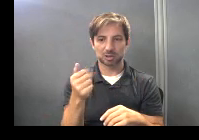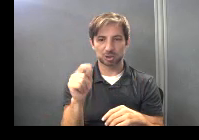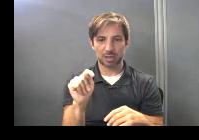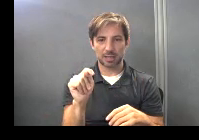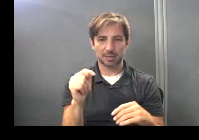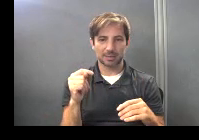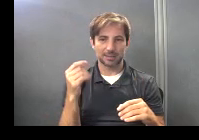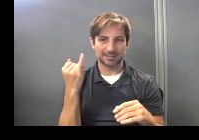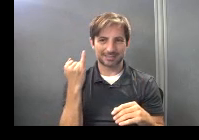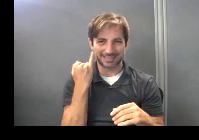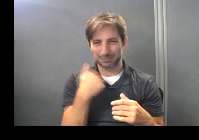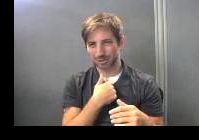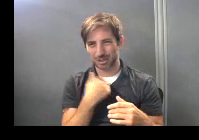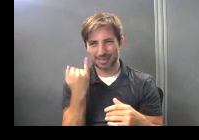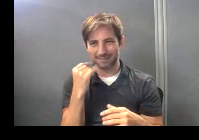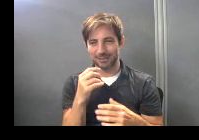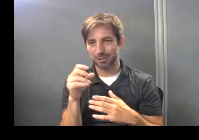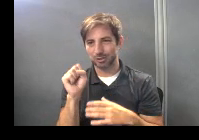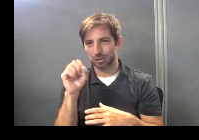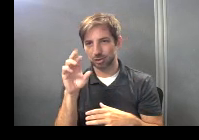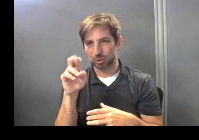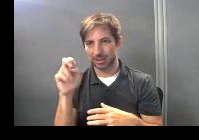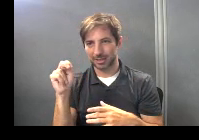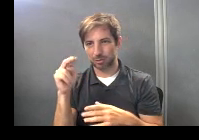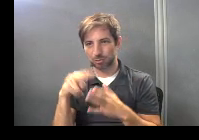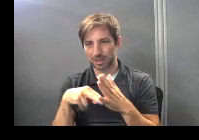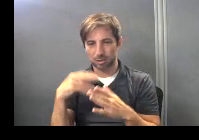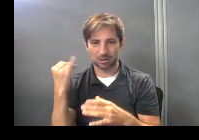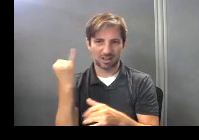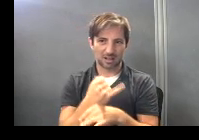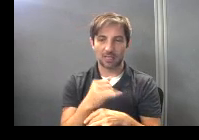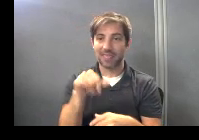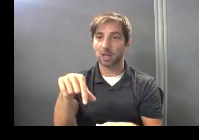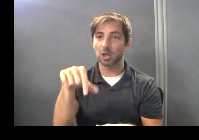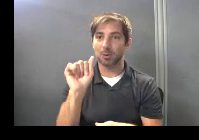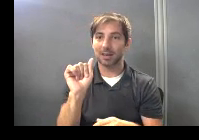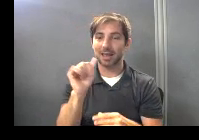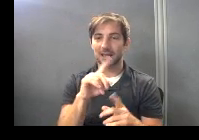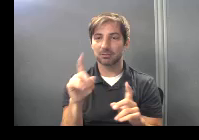READERS. THE Q&A SESSION STARTS IN FOUR MINUTES.